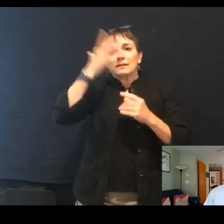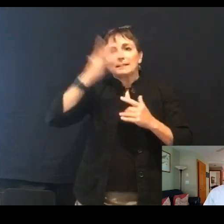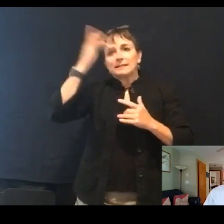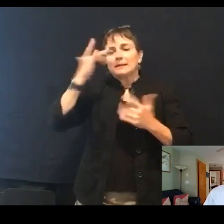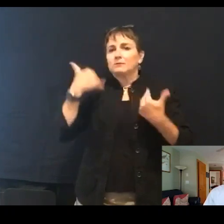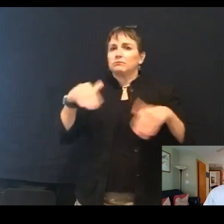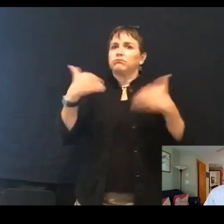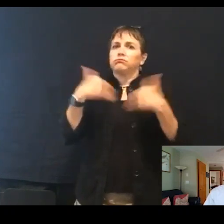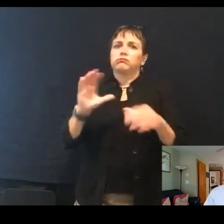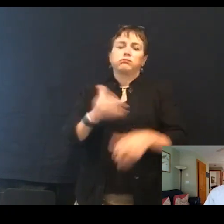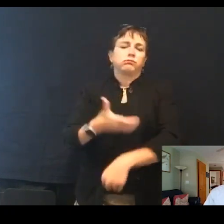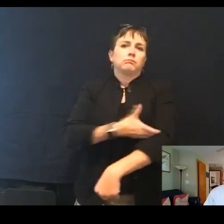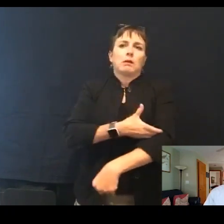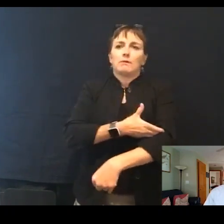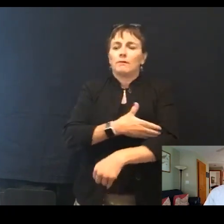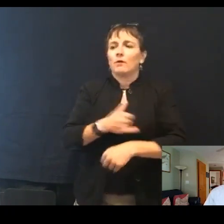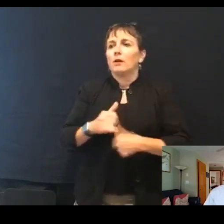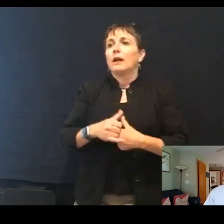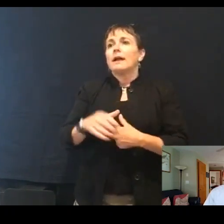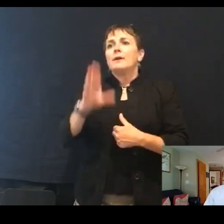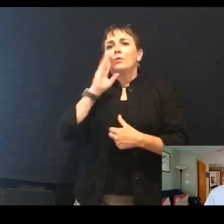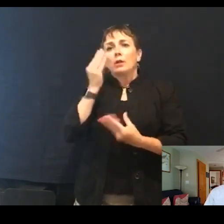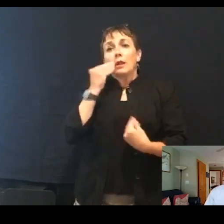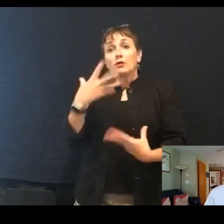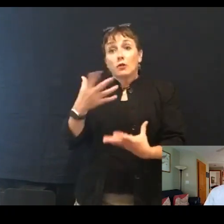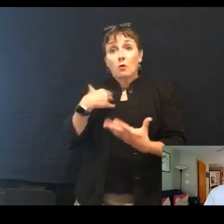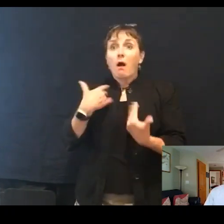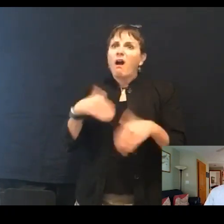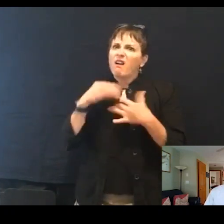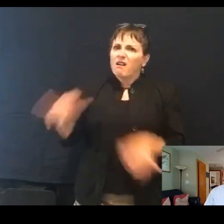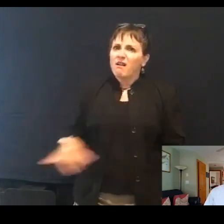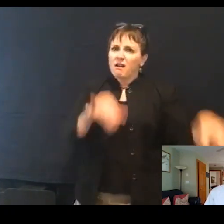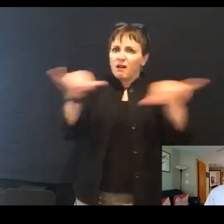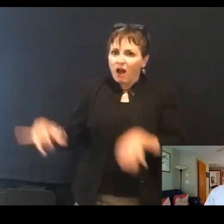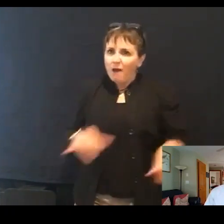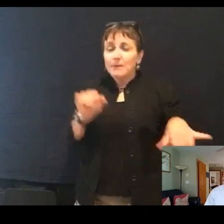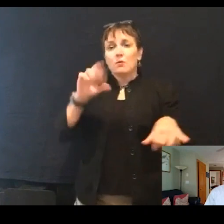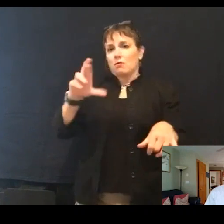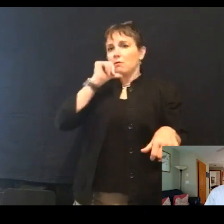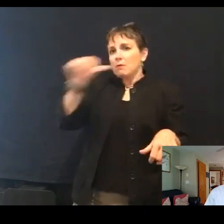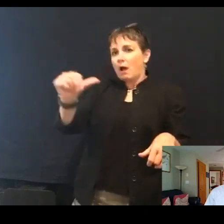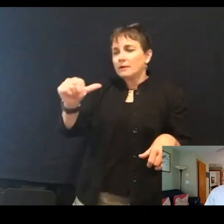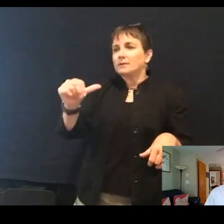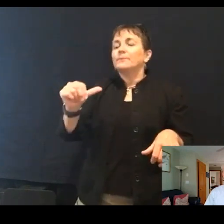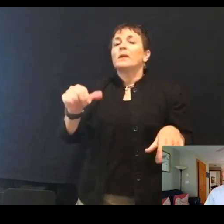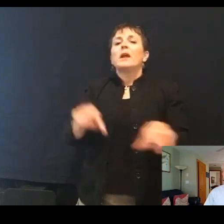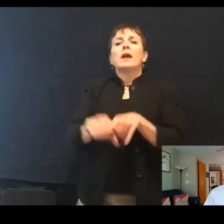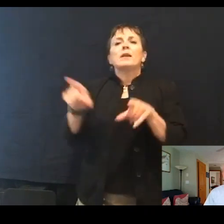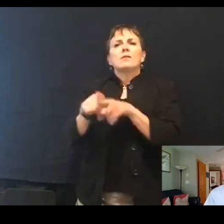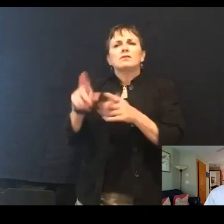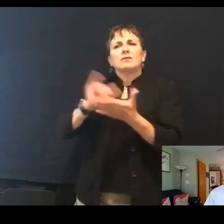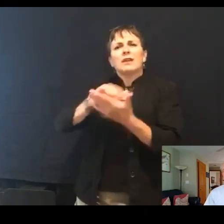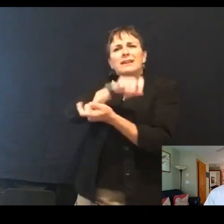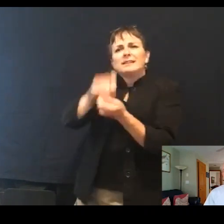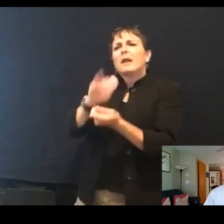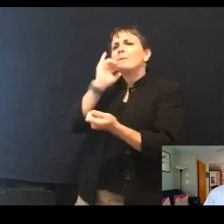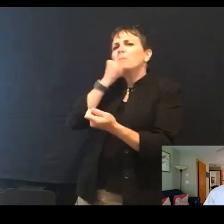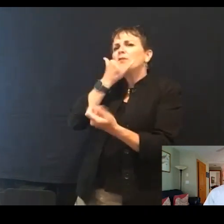It can inform about prevalence of your specific gene causing the disease or even the specific mutation